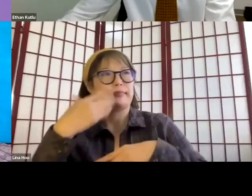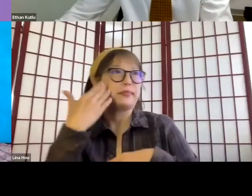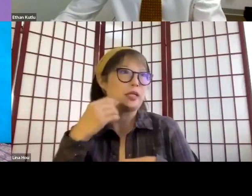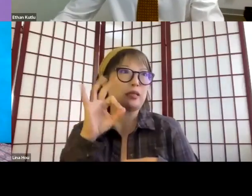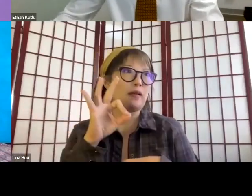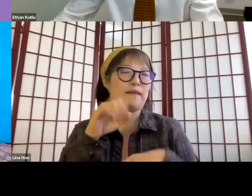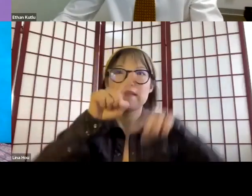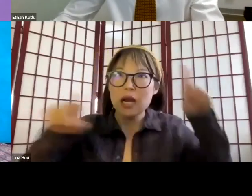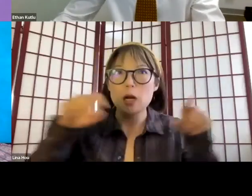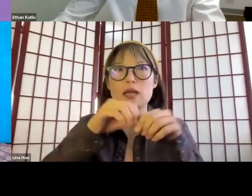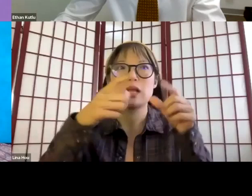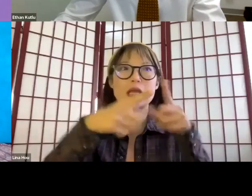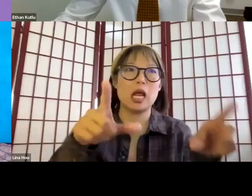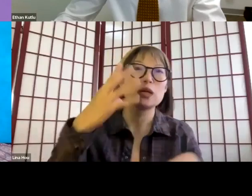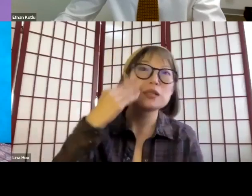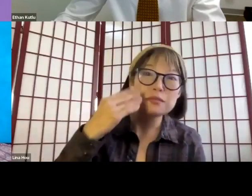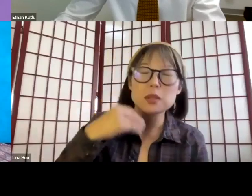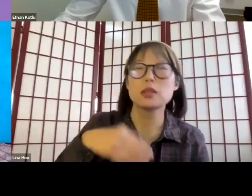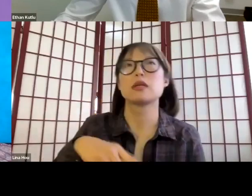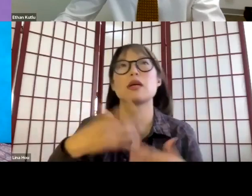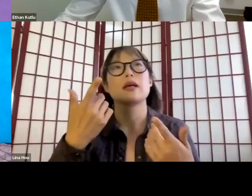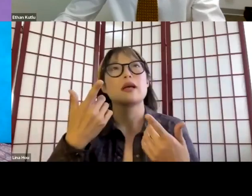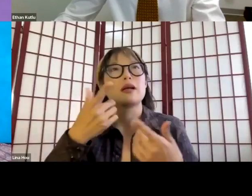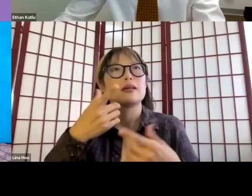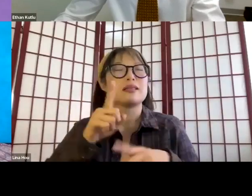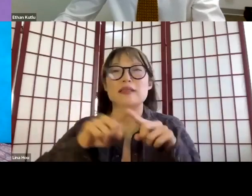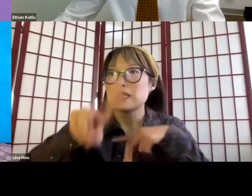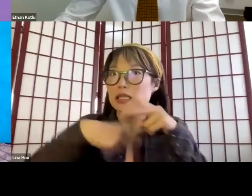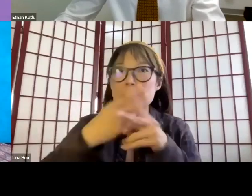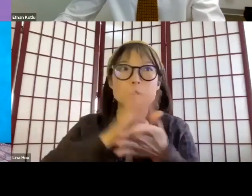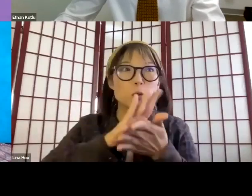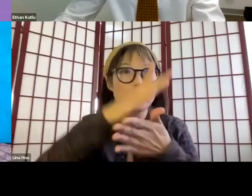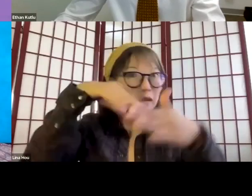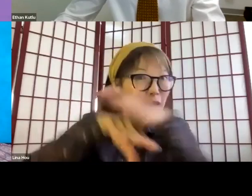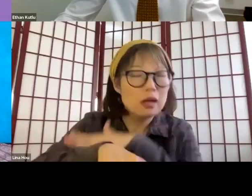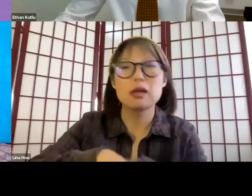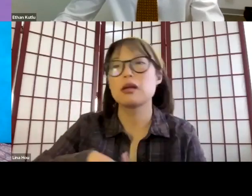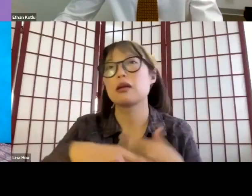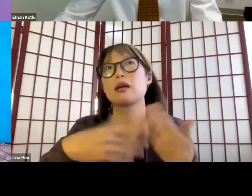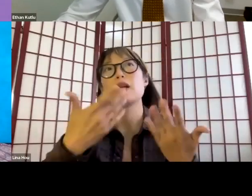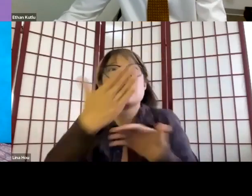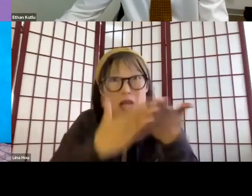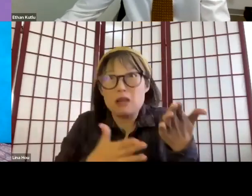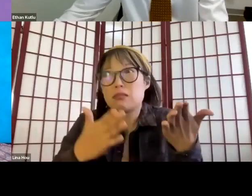They have this oddity about them, their variety in the language, their experience, the different types of schools that they've entered.